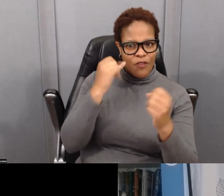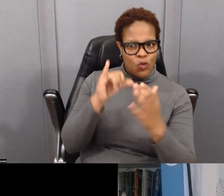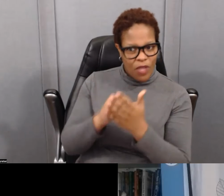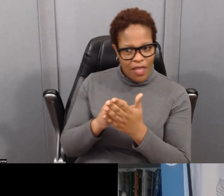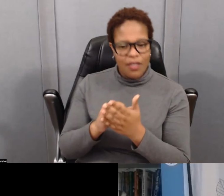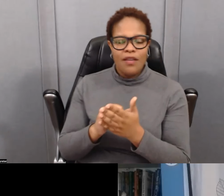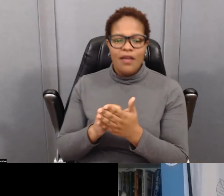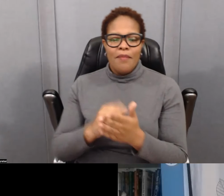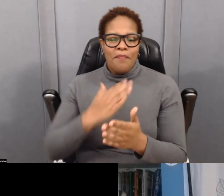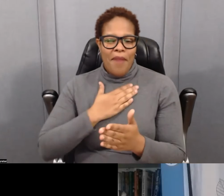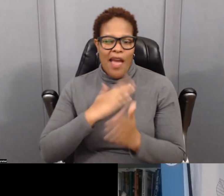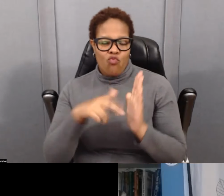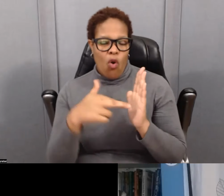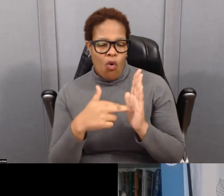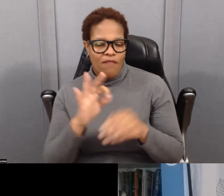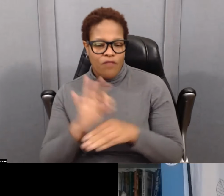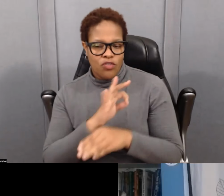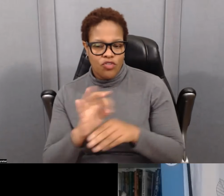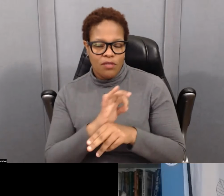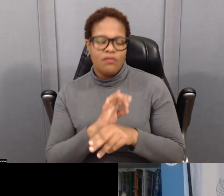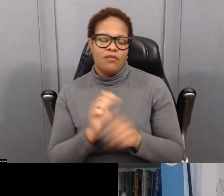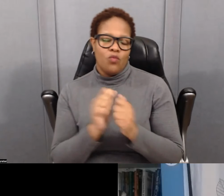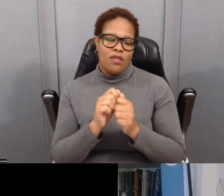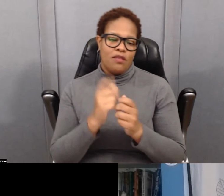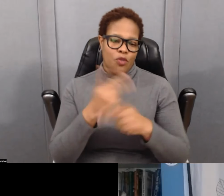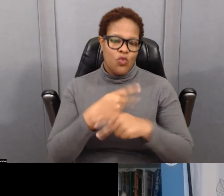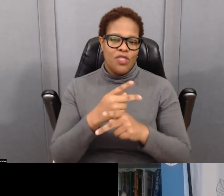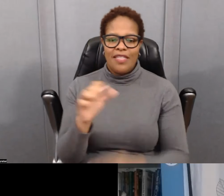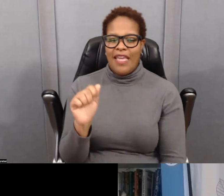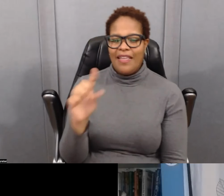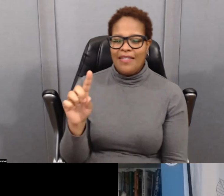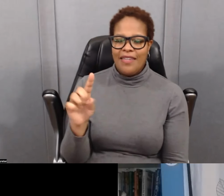in producing the AD and the captions, mainly the AD.